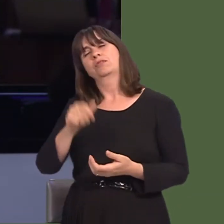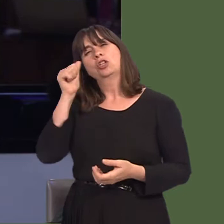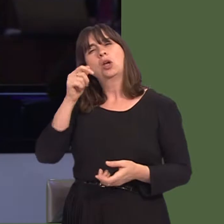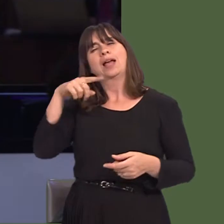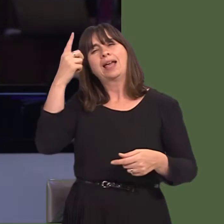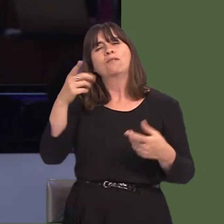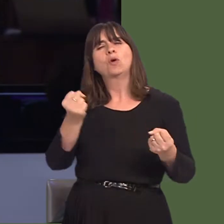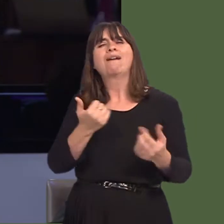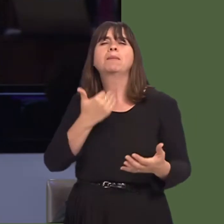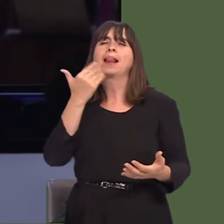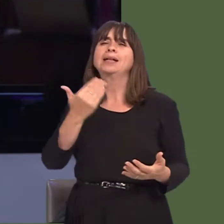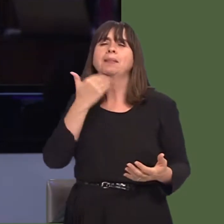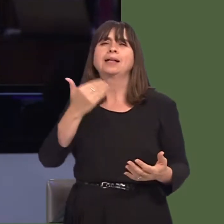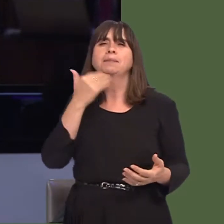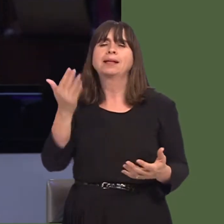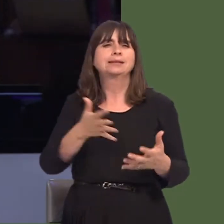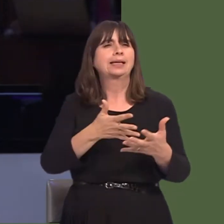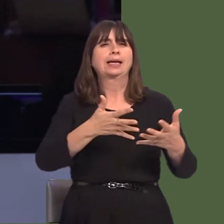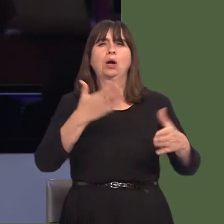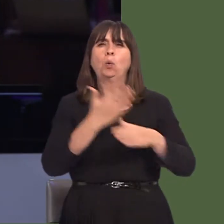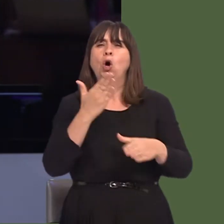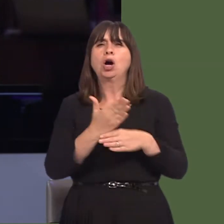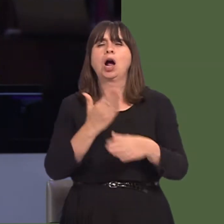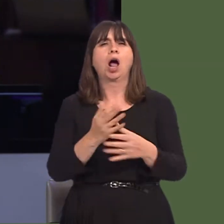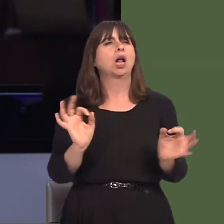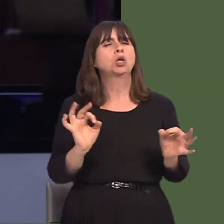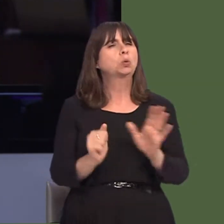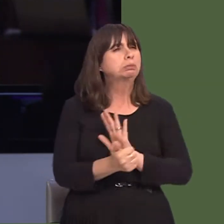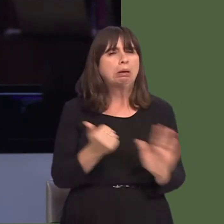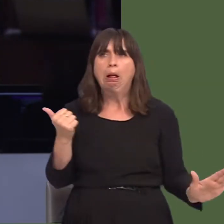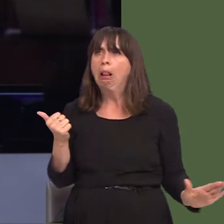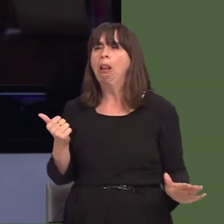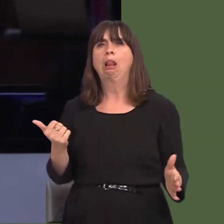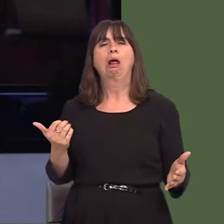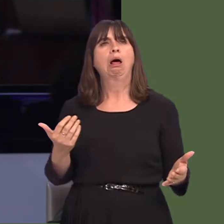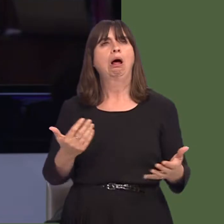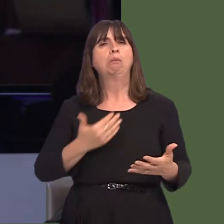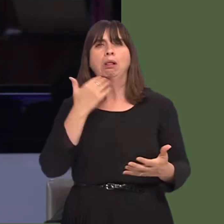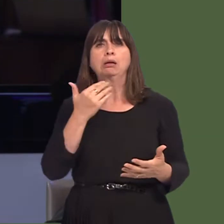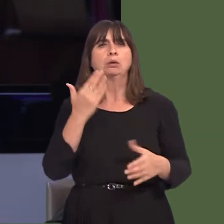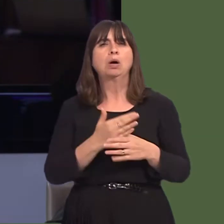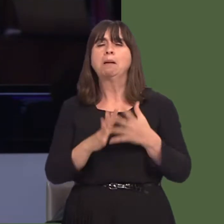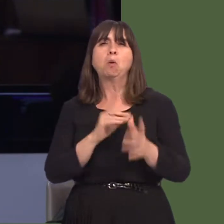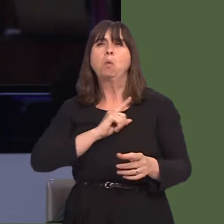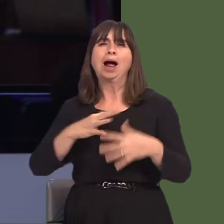especially in the semi-skilled and unskilled marketplace, caused by uncontrolled mass immigration,